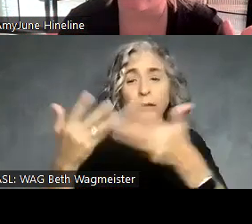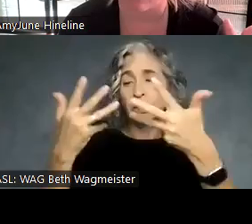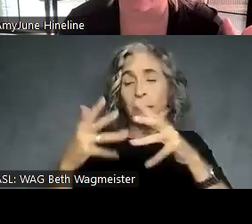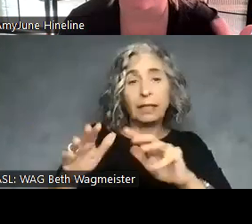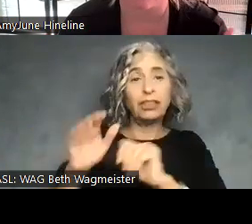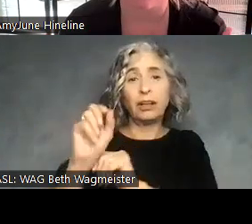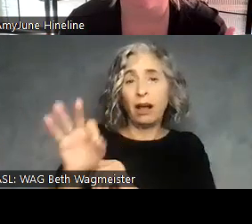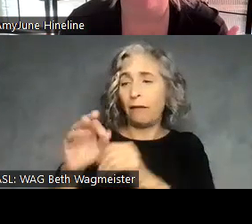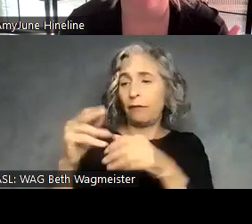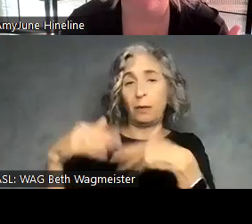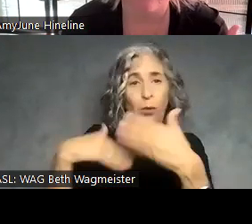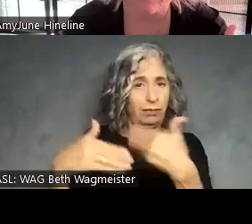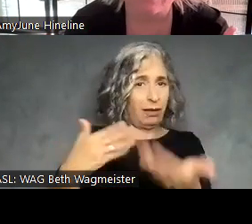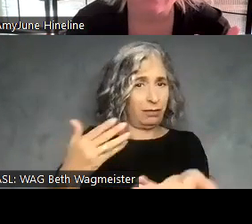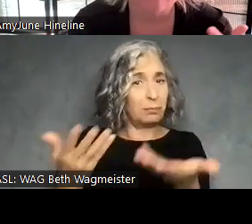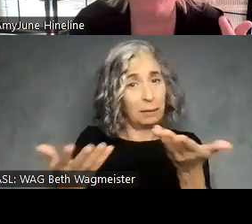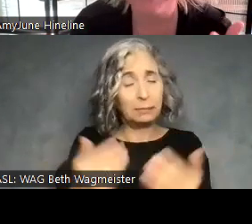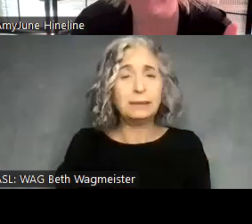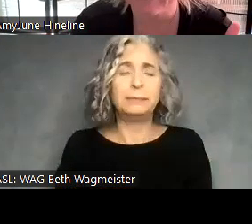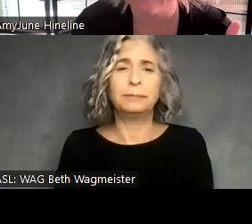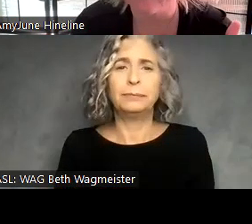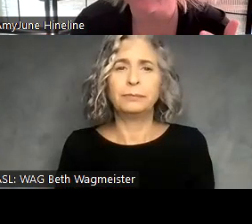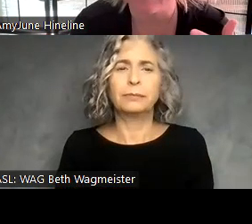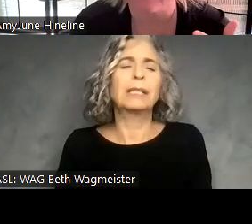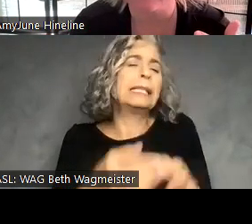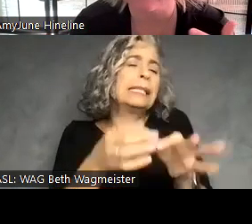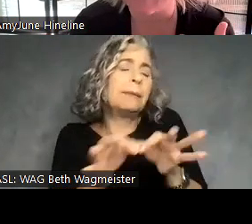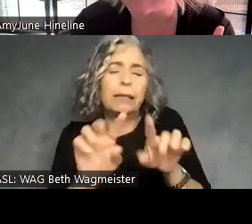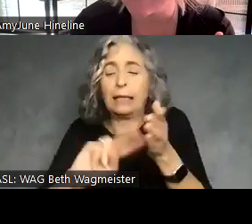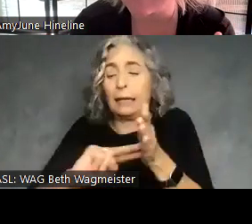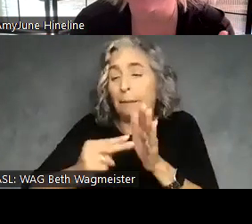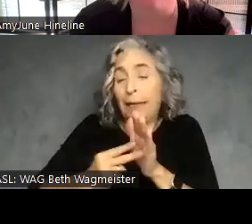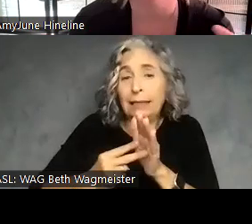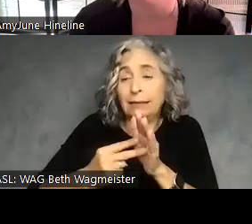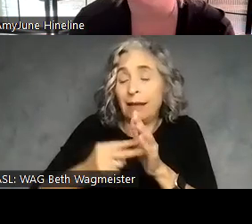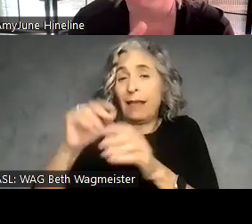vision users. Most sighted users can observe text peripherally added to the view port.